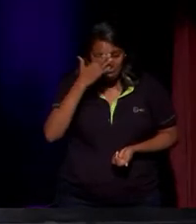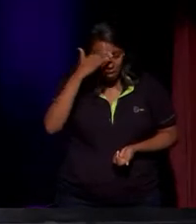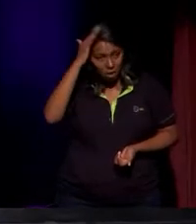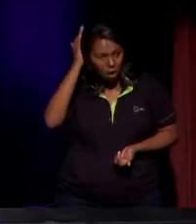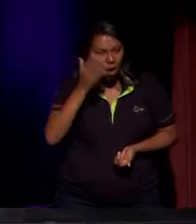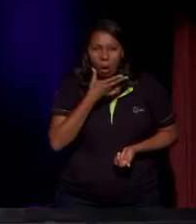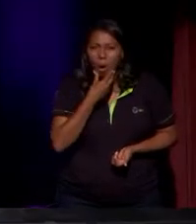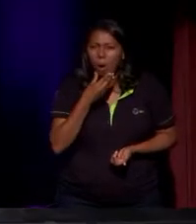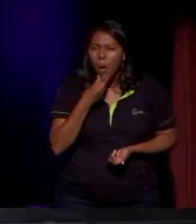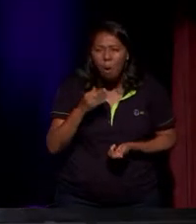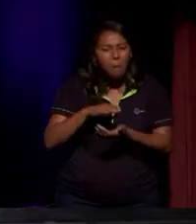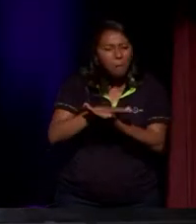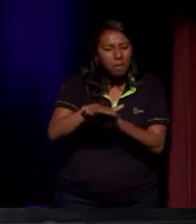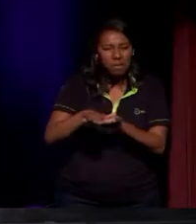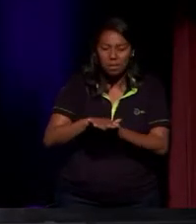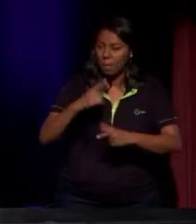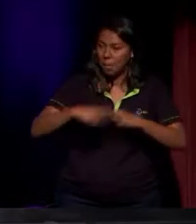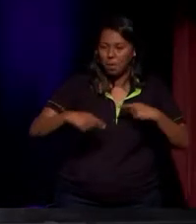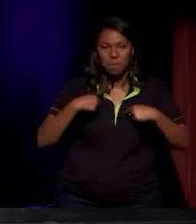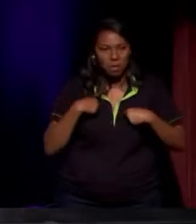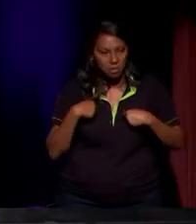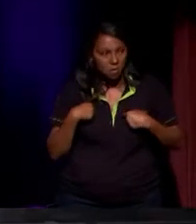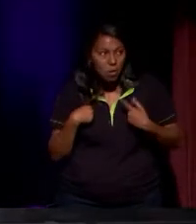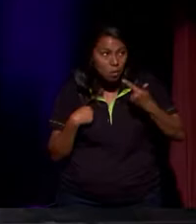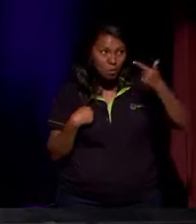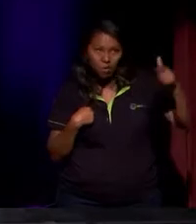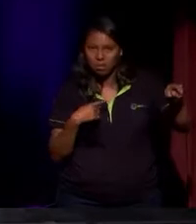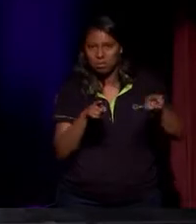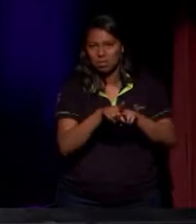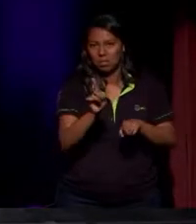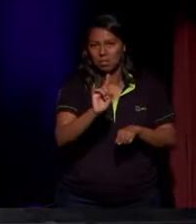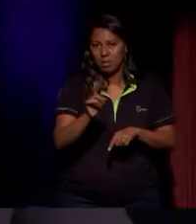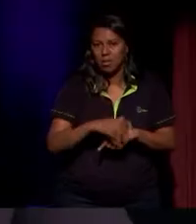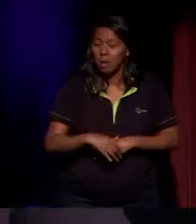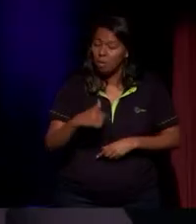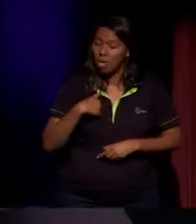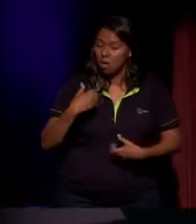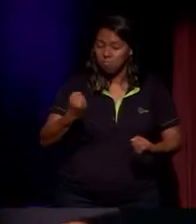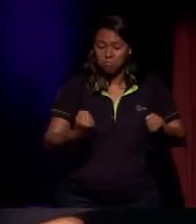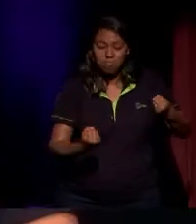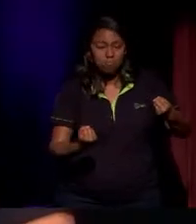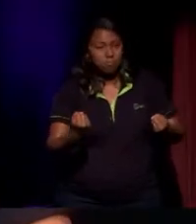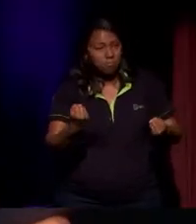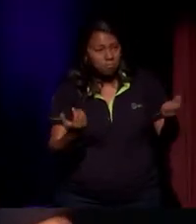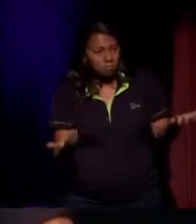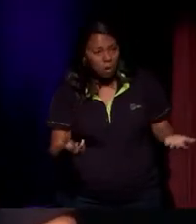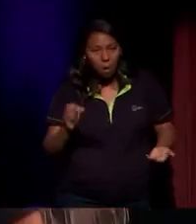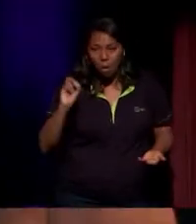as it does not forbid many others like me, driving a car or riding a bicycle